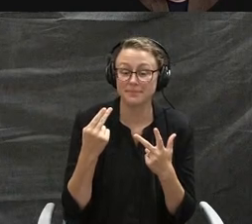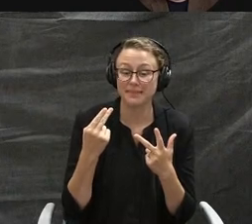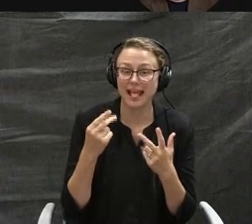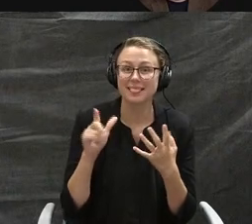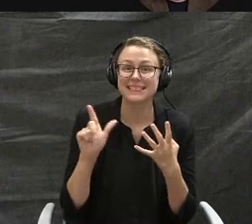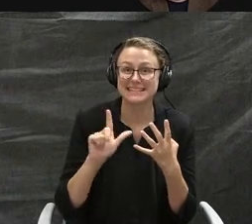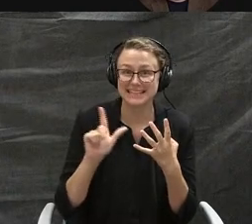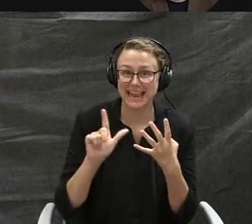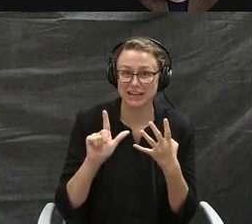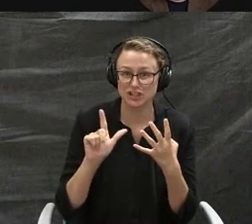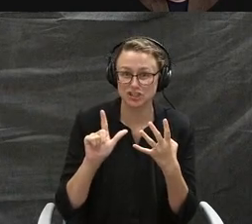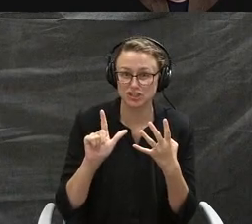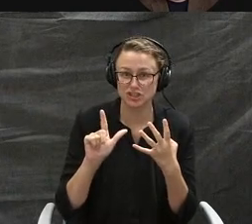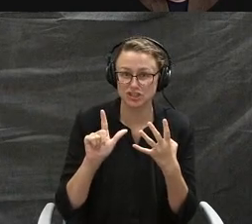Hi board member, Richie.